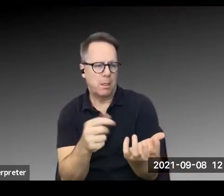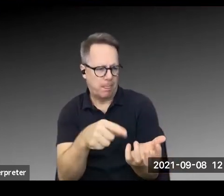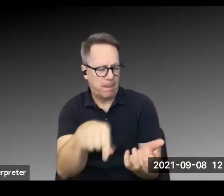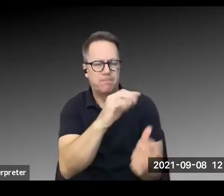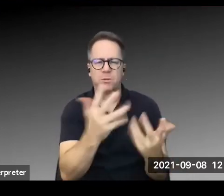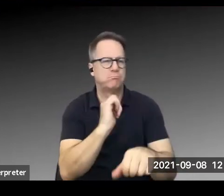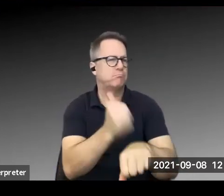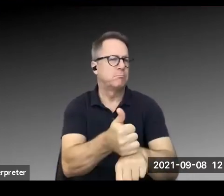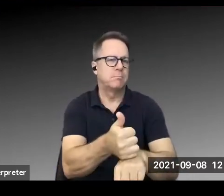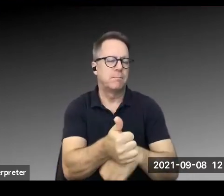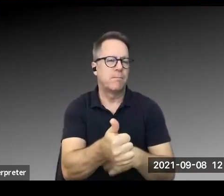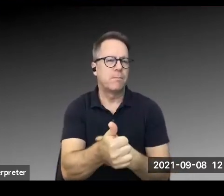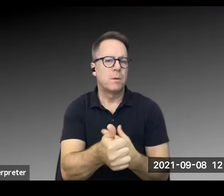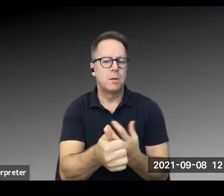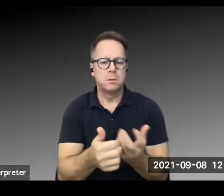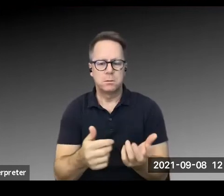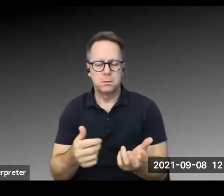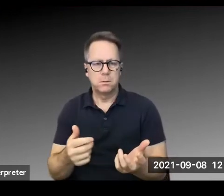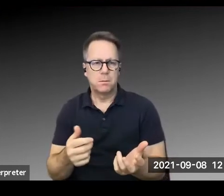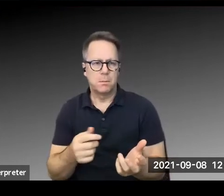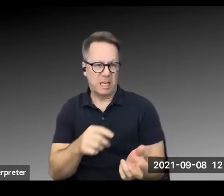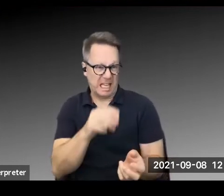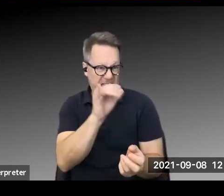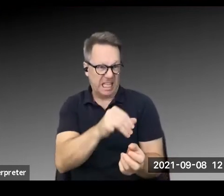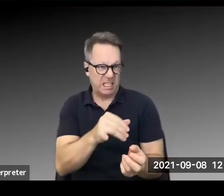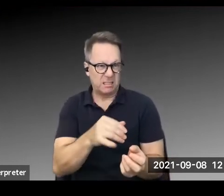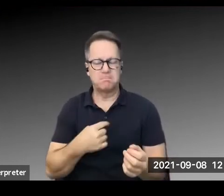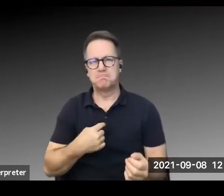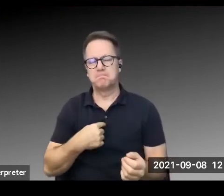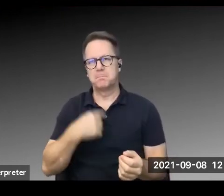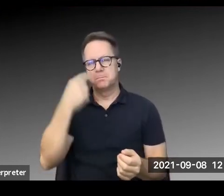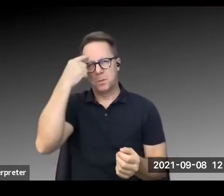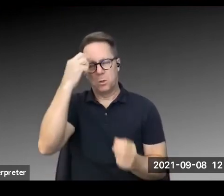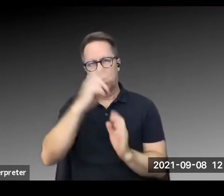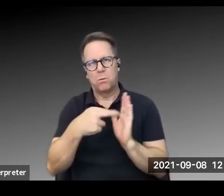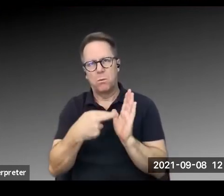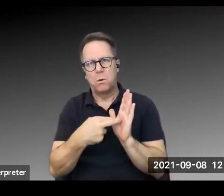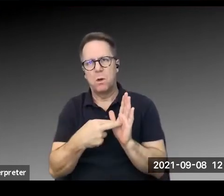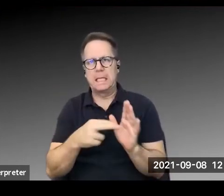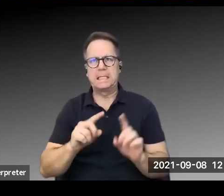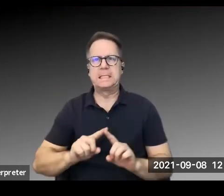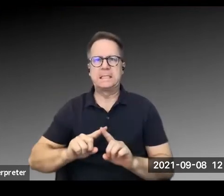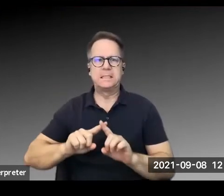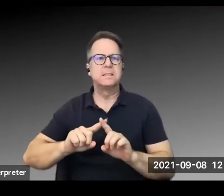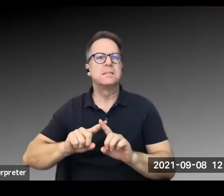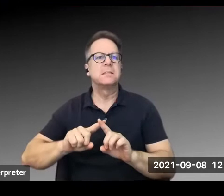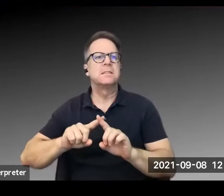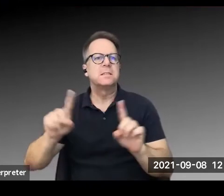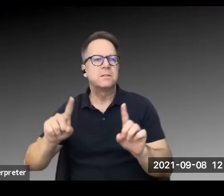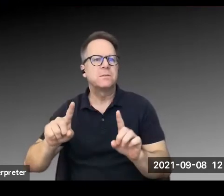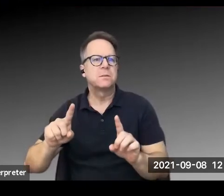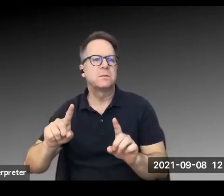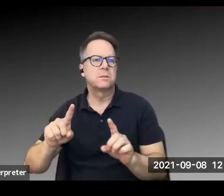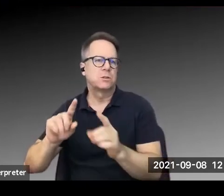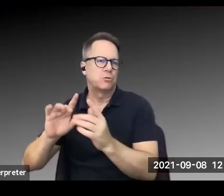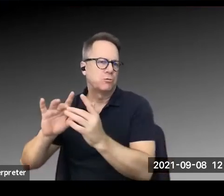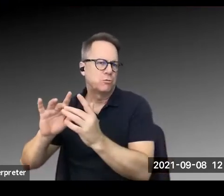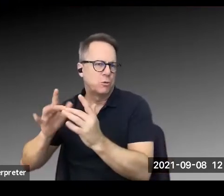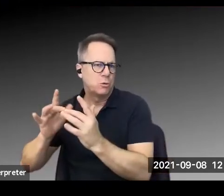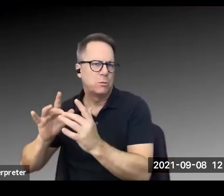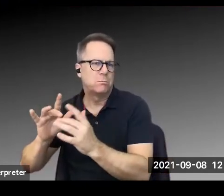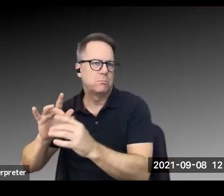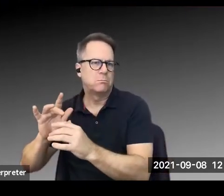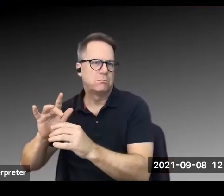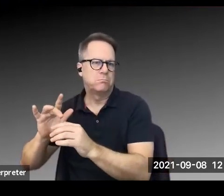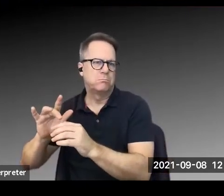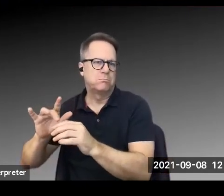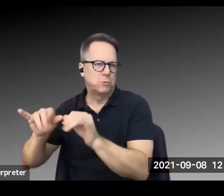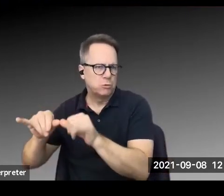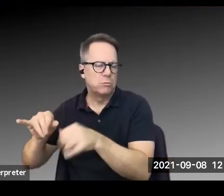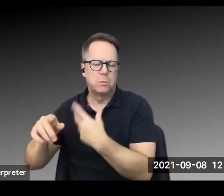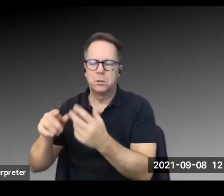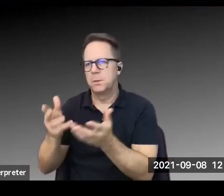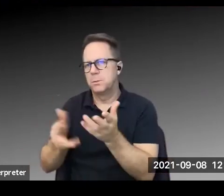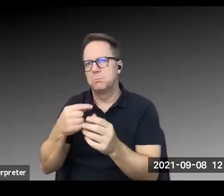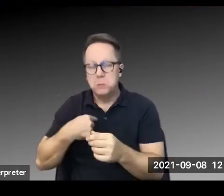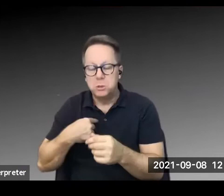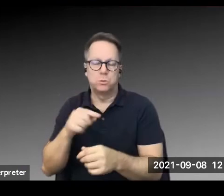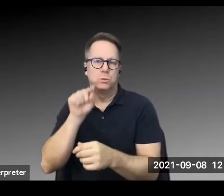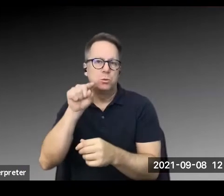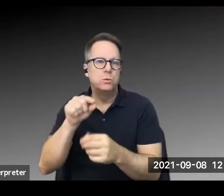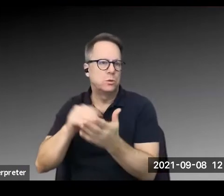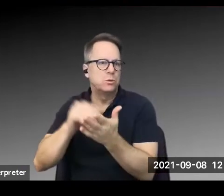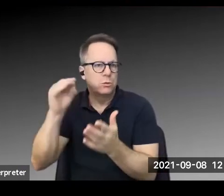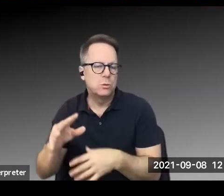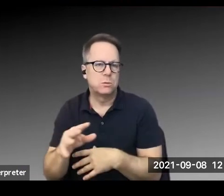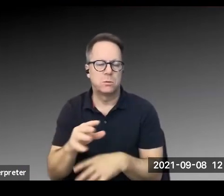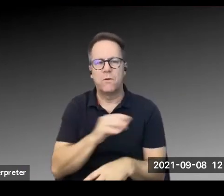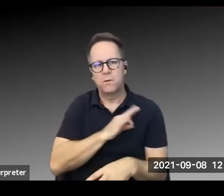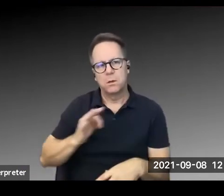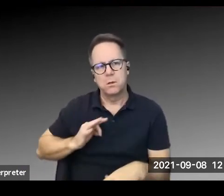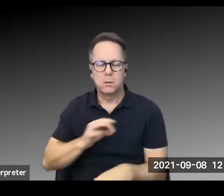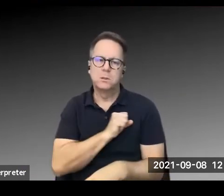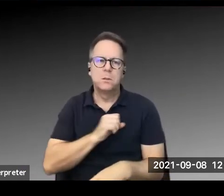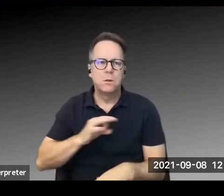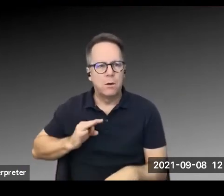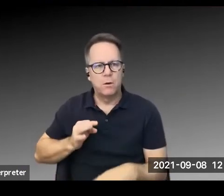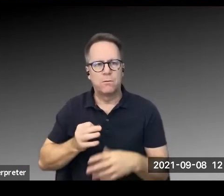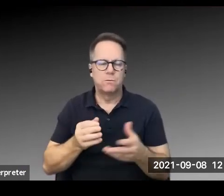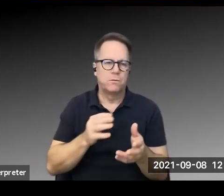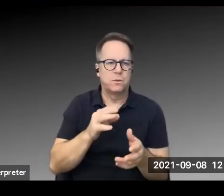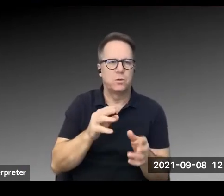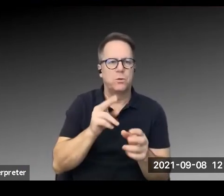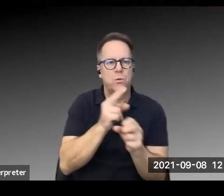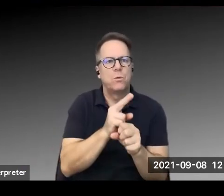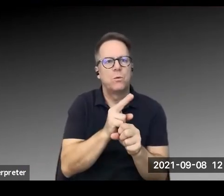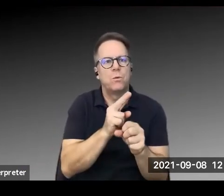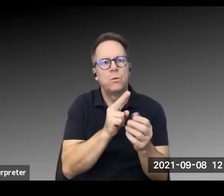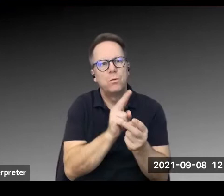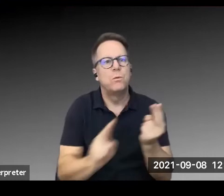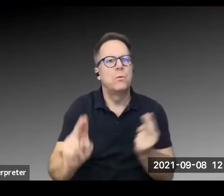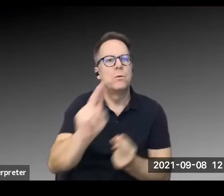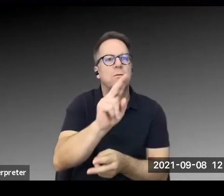place to do that, I would argue the role that different disciplinary domain experts have to play, people like me people like you have your student or faculty member or staff person working at the University of Illinois Urbana Champaign championship Urbana